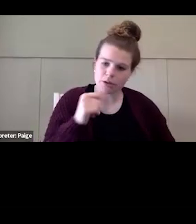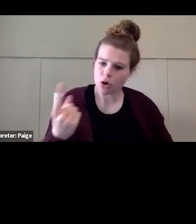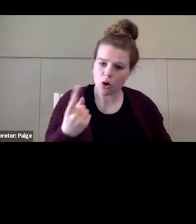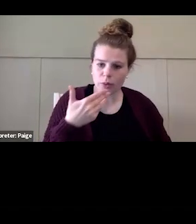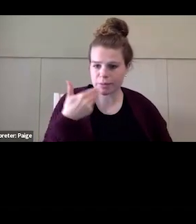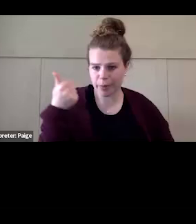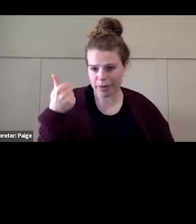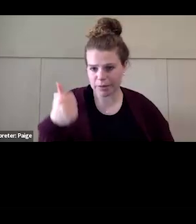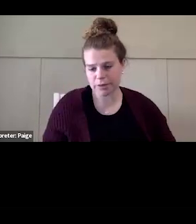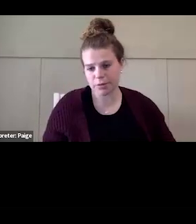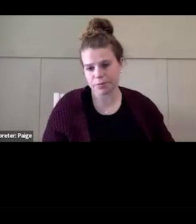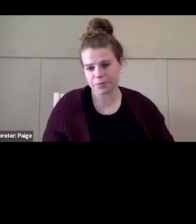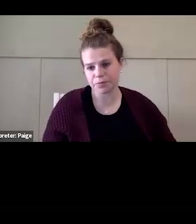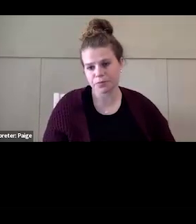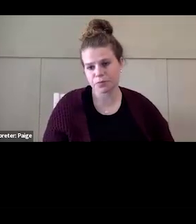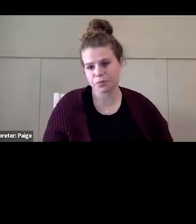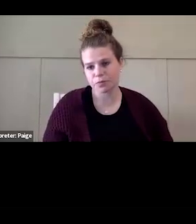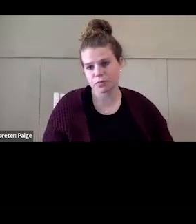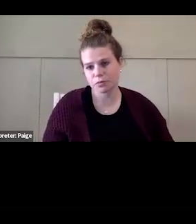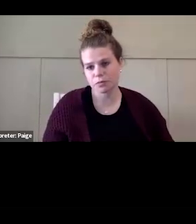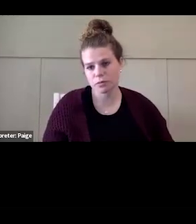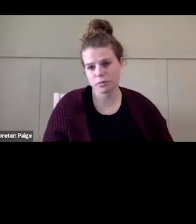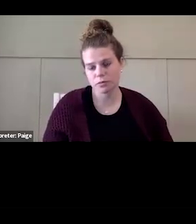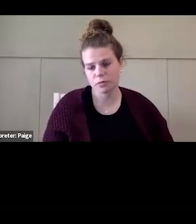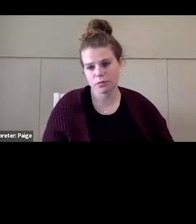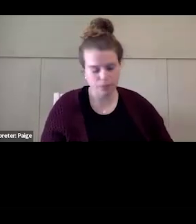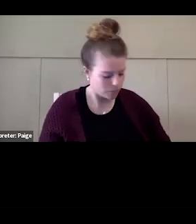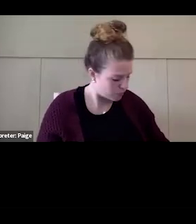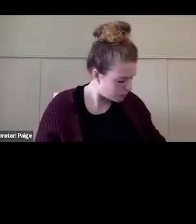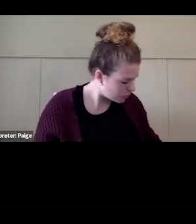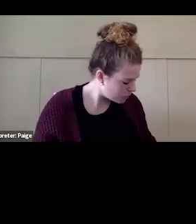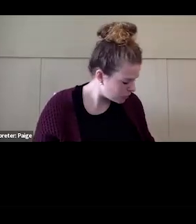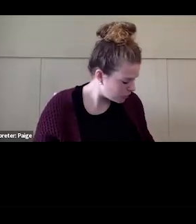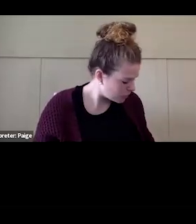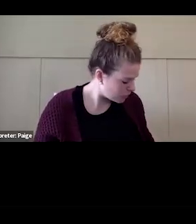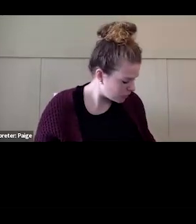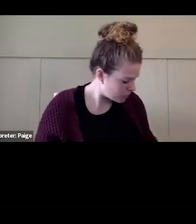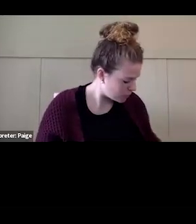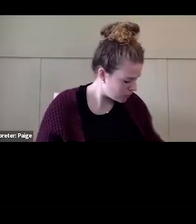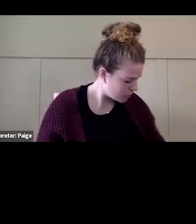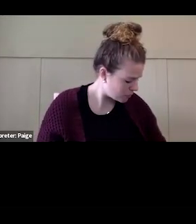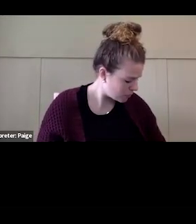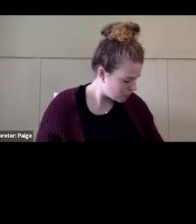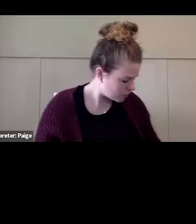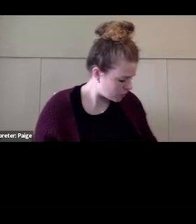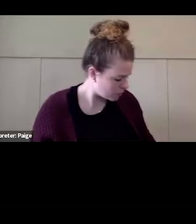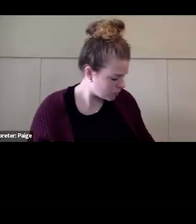And so we're making an effort to really support the system overall,